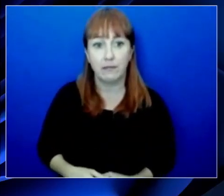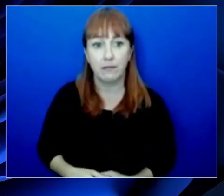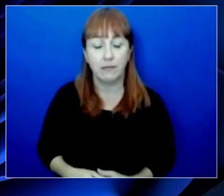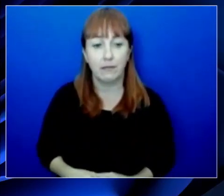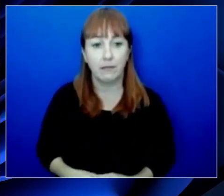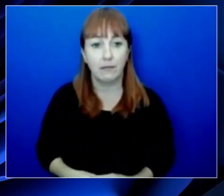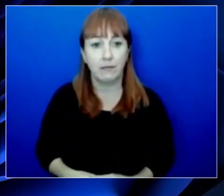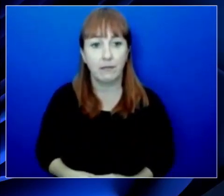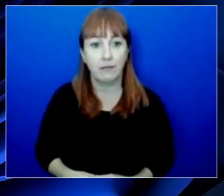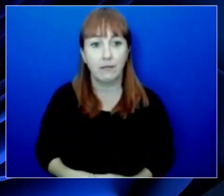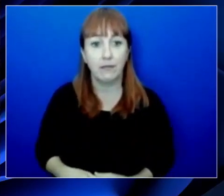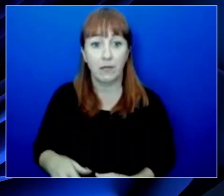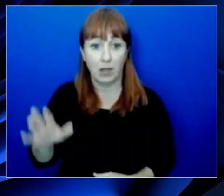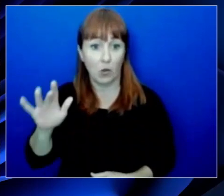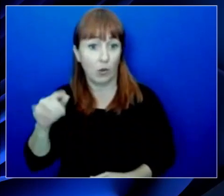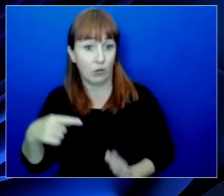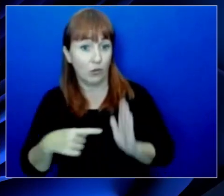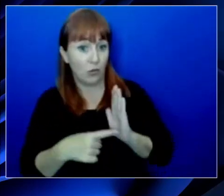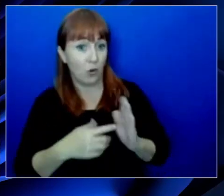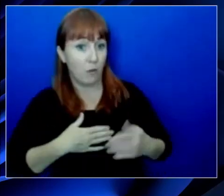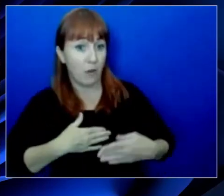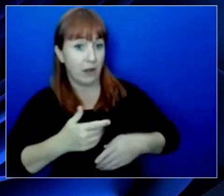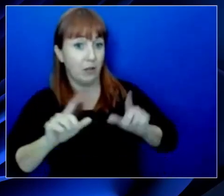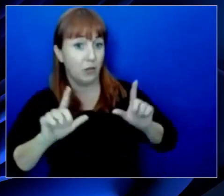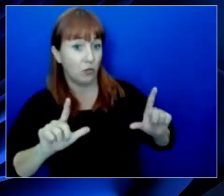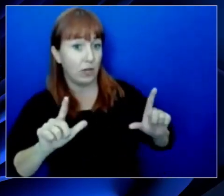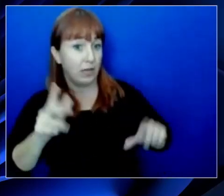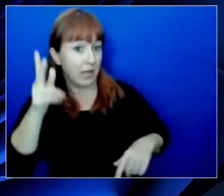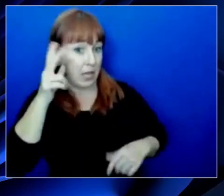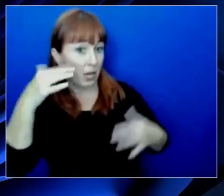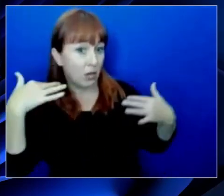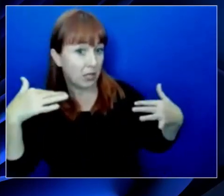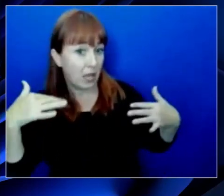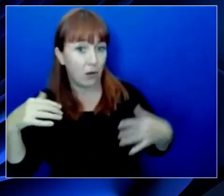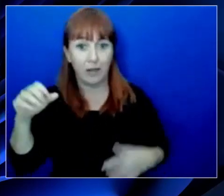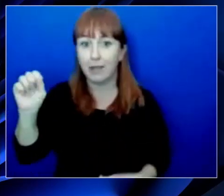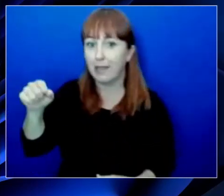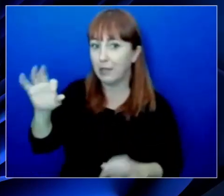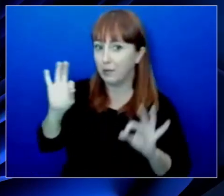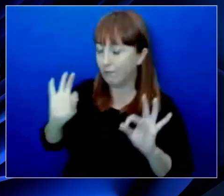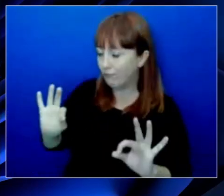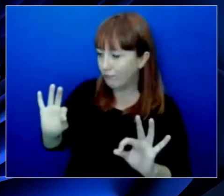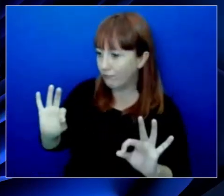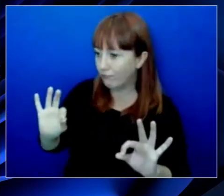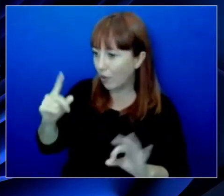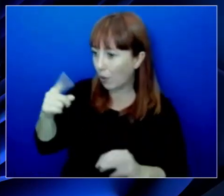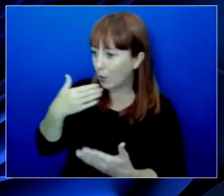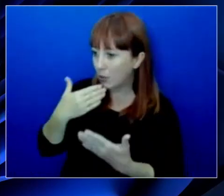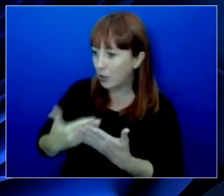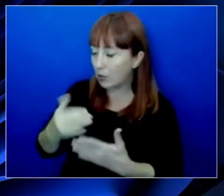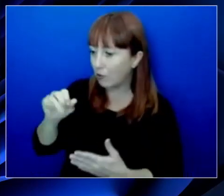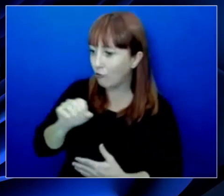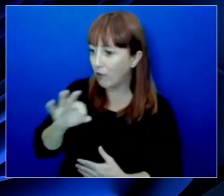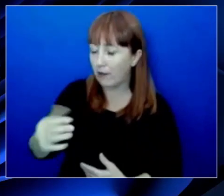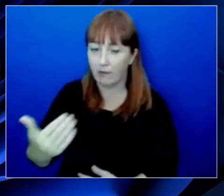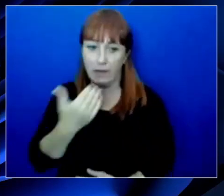I should be showing my screen and you should be hearing sound. Yes looks good Jeff, great thank you.